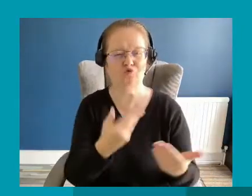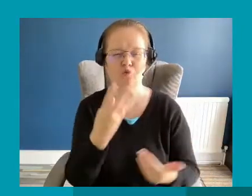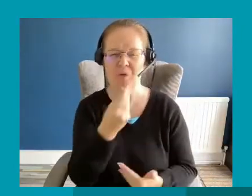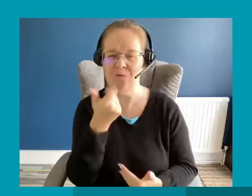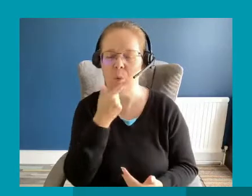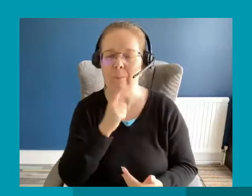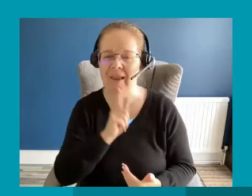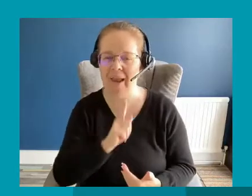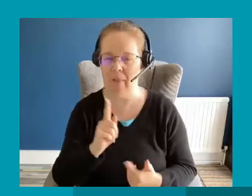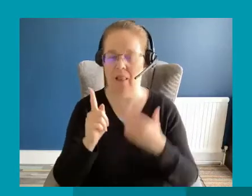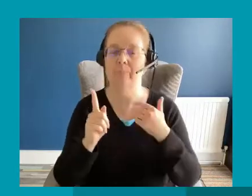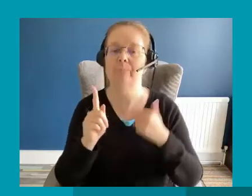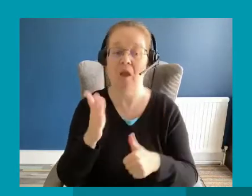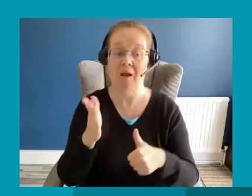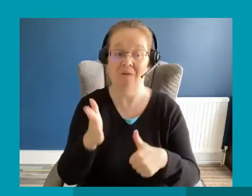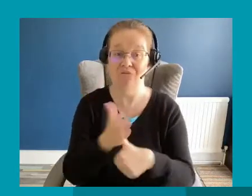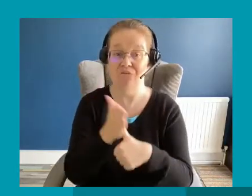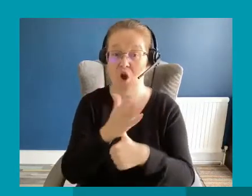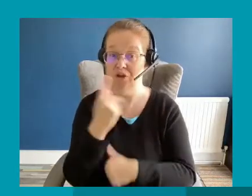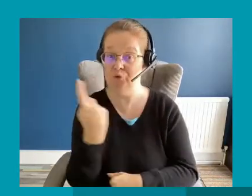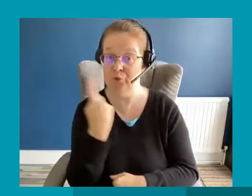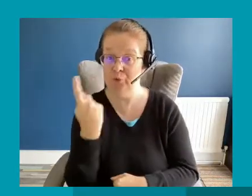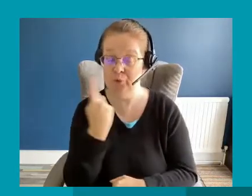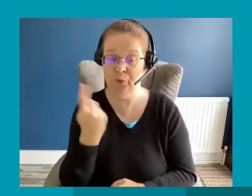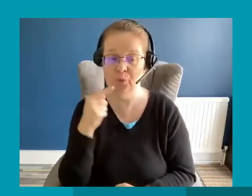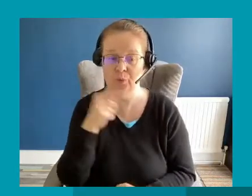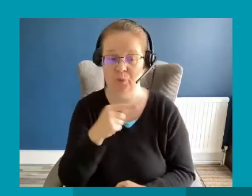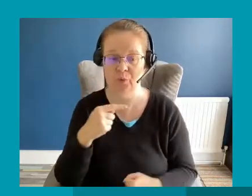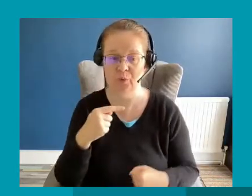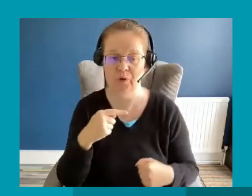First of all, we have our executive producer,